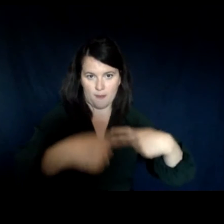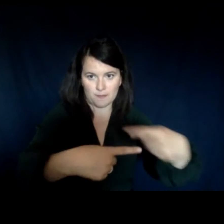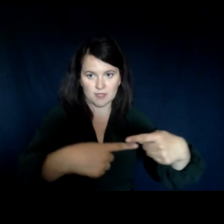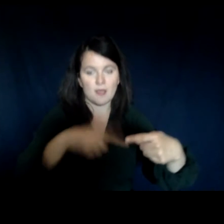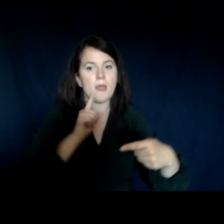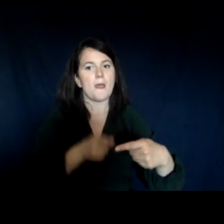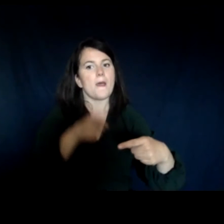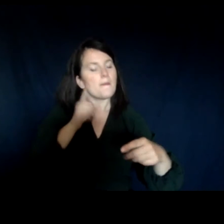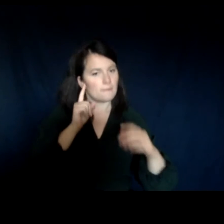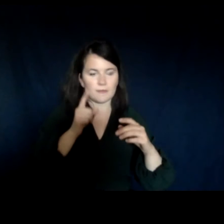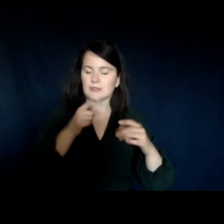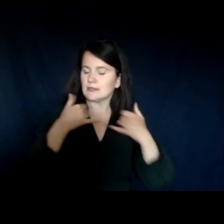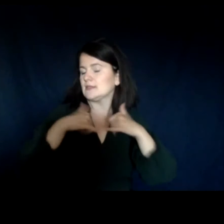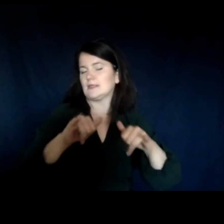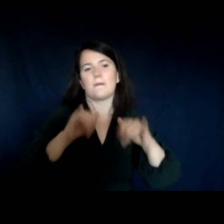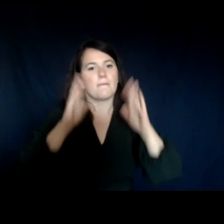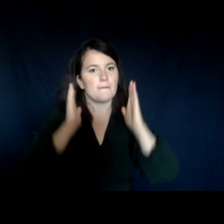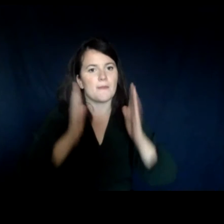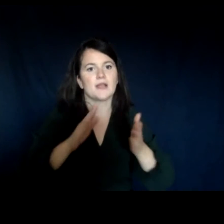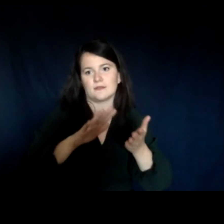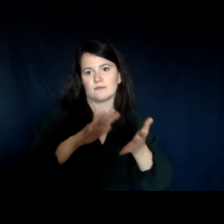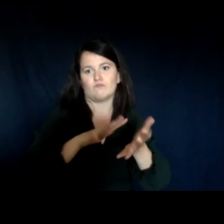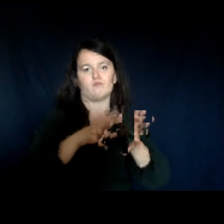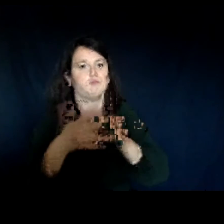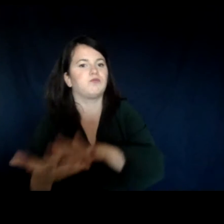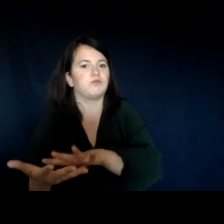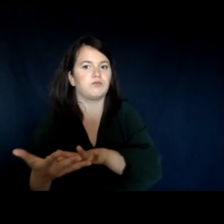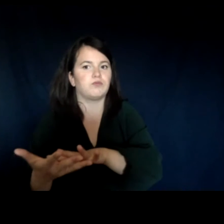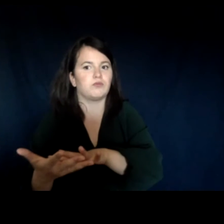even under the current exceptional circumstances.